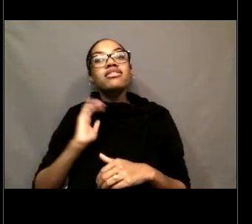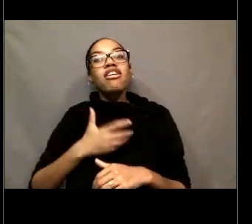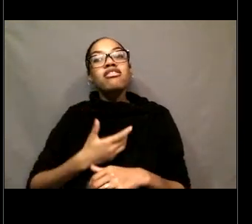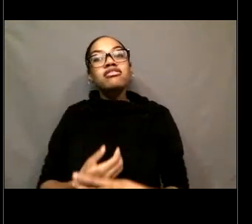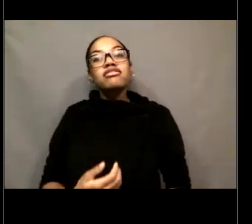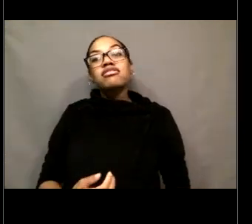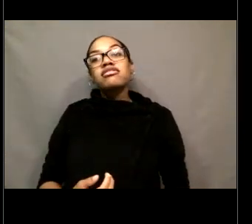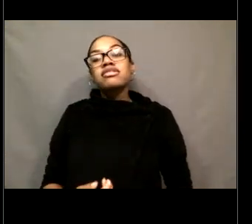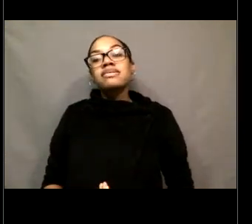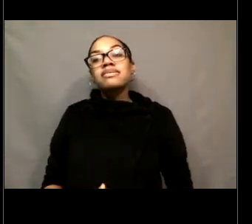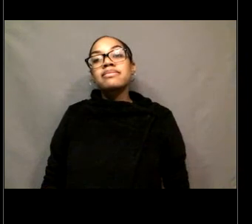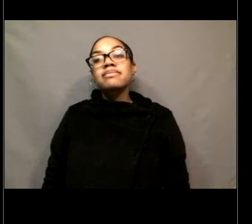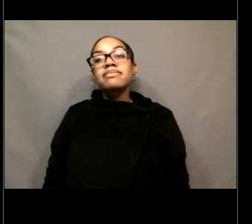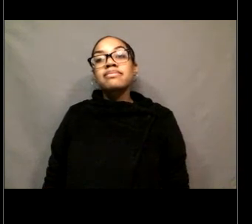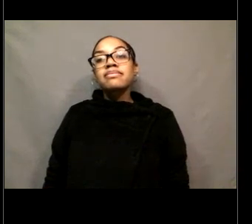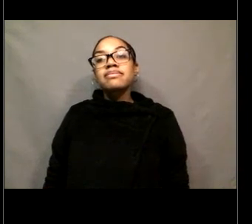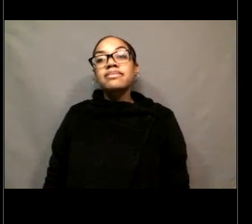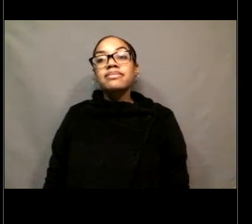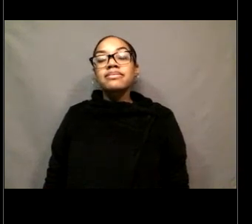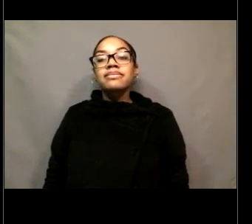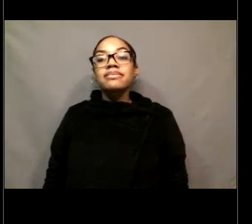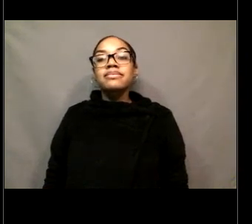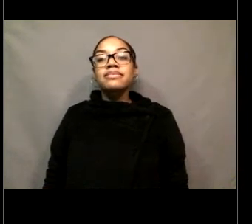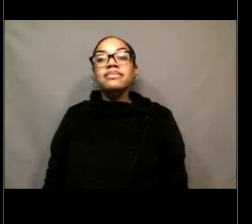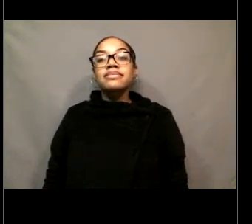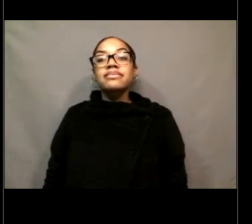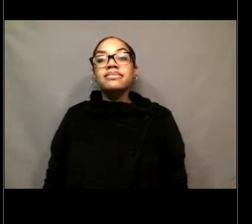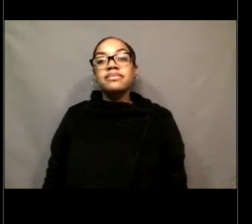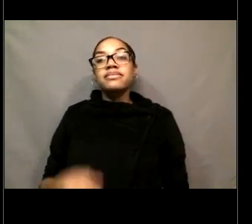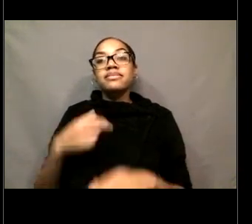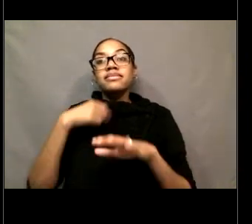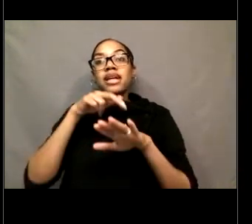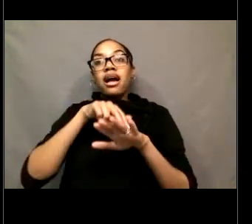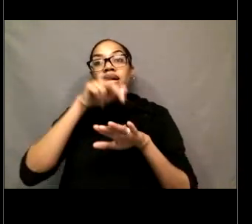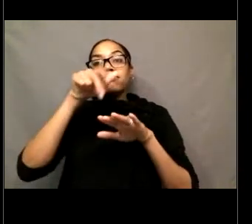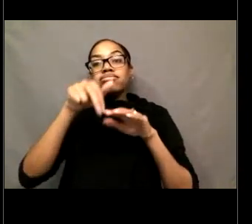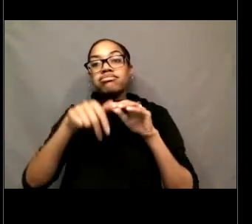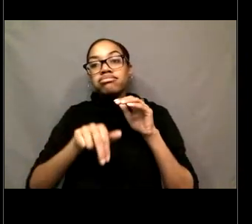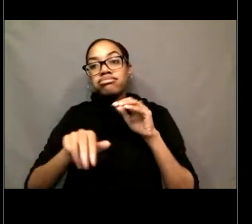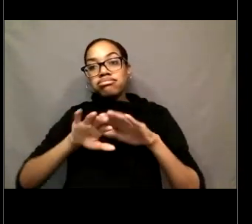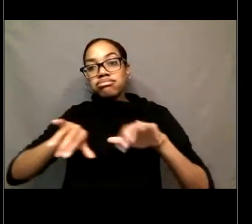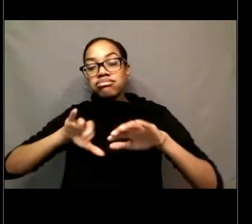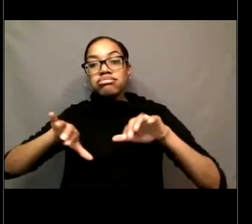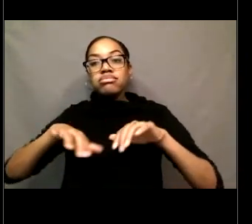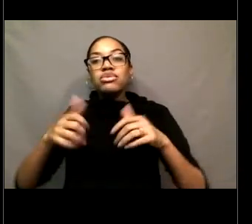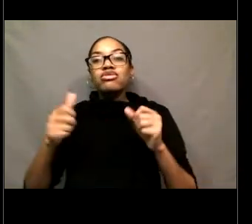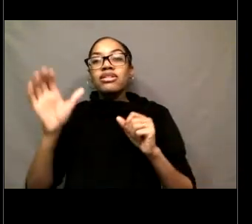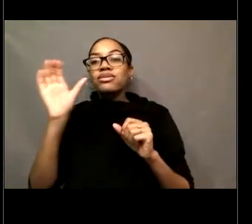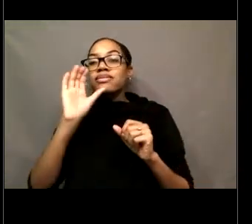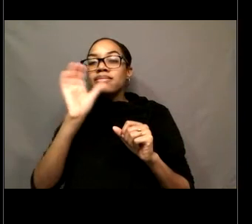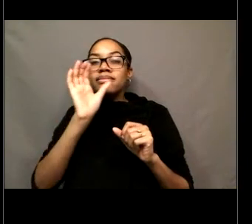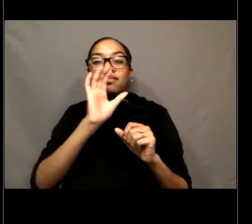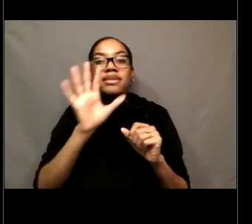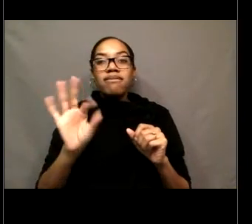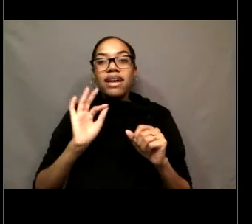And then we spend a lot of time underwater trying to find these abalone after we've out planted them. So here I am again, this is the same picture we saw before.